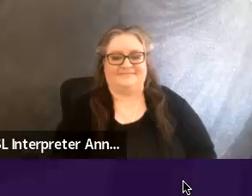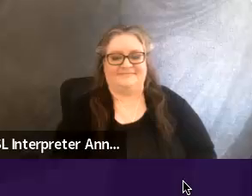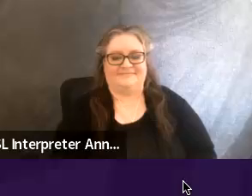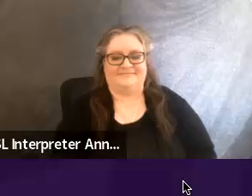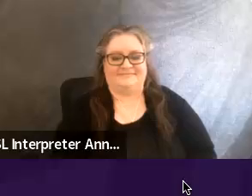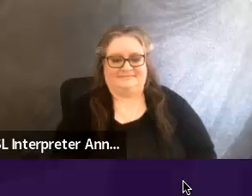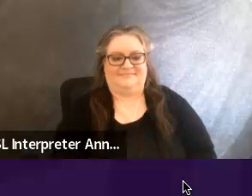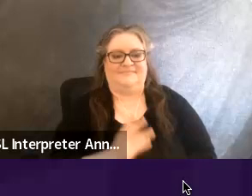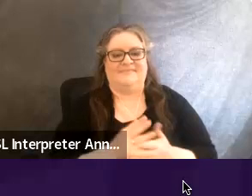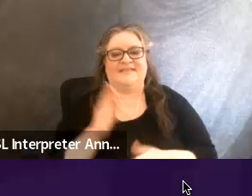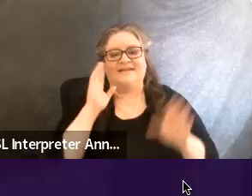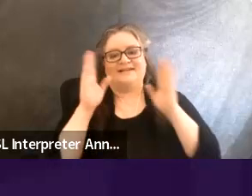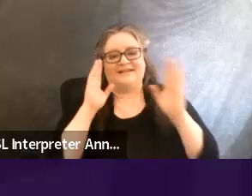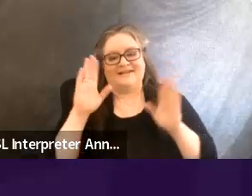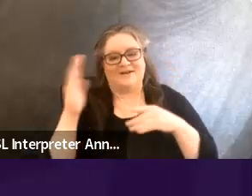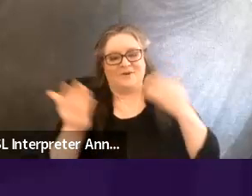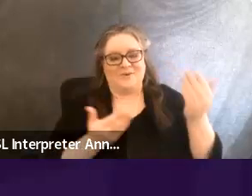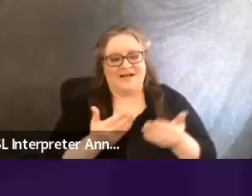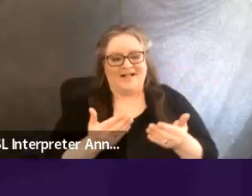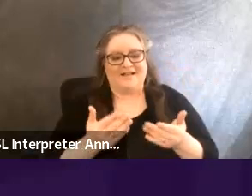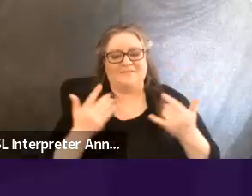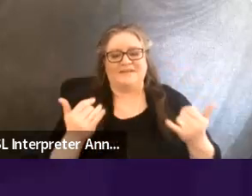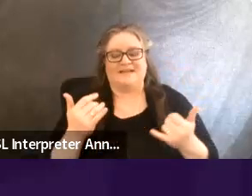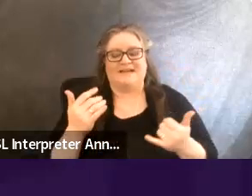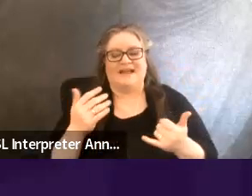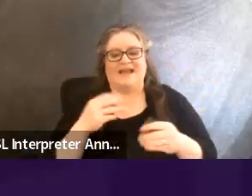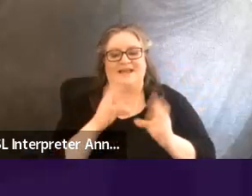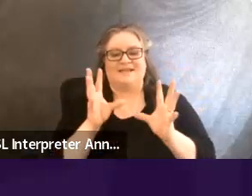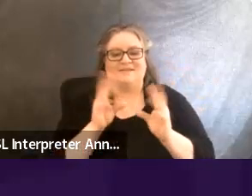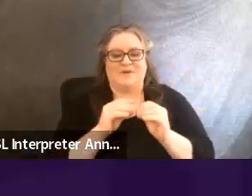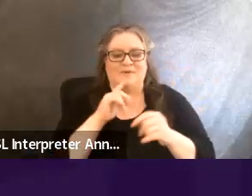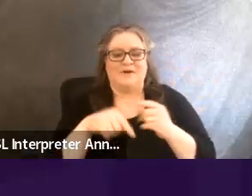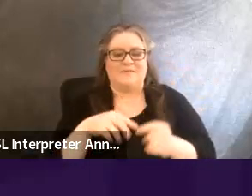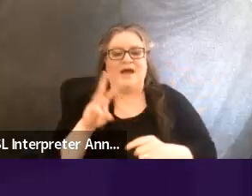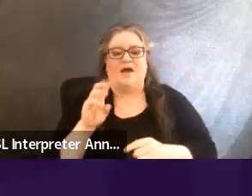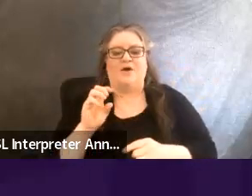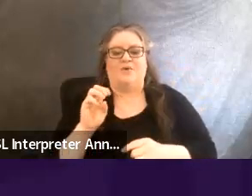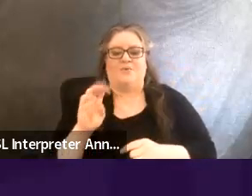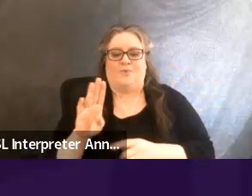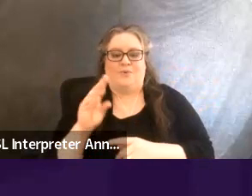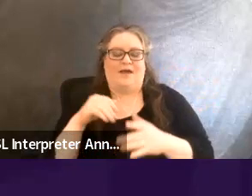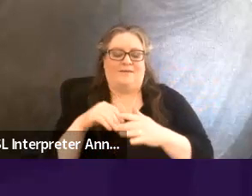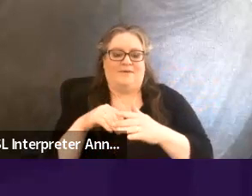Gerson: Alright. Good afternoon and welcome to today's webinar on web accessibility. My name is Gerson Lacdao.